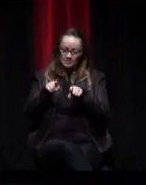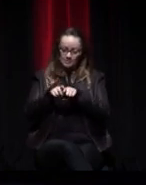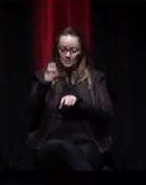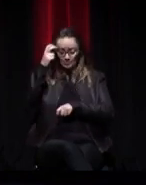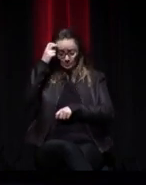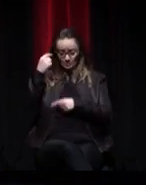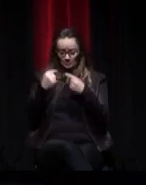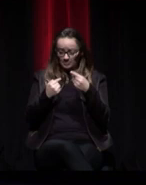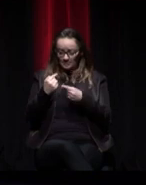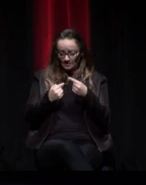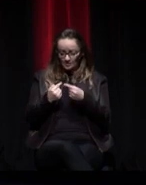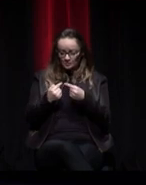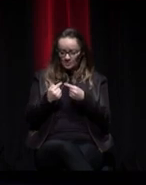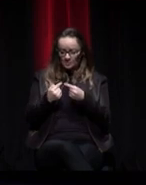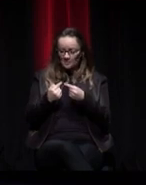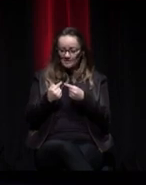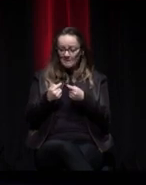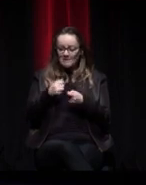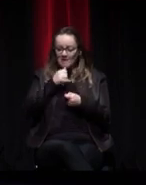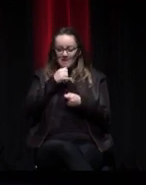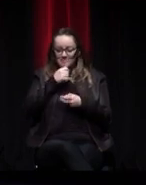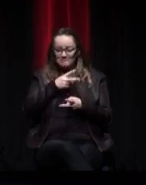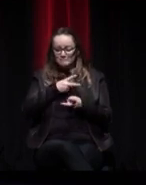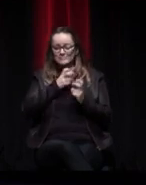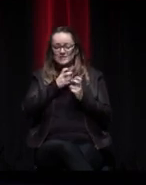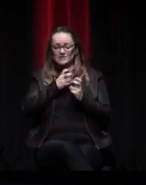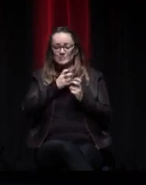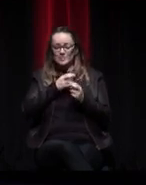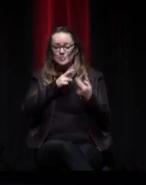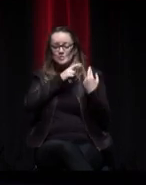haven't grasped the role of the press,